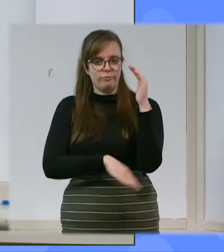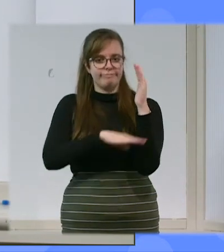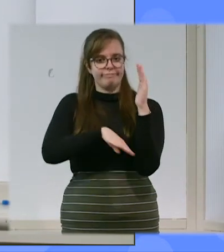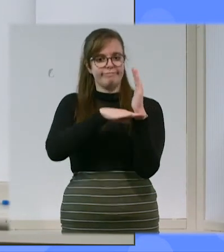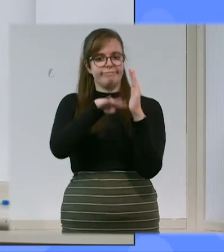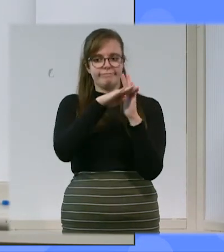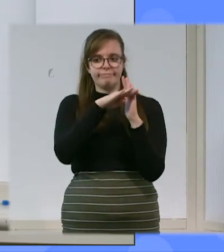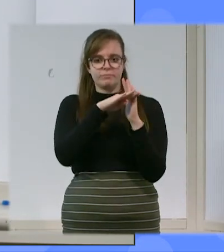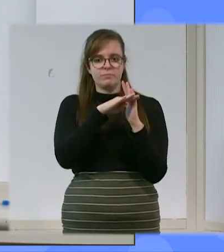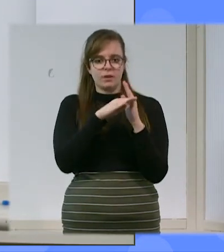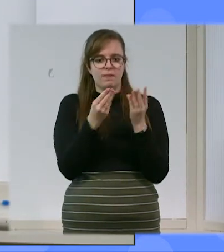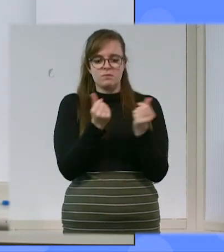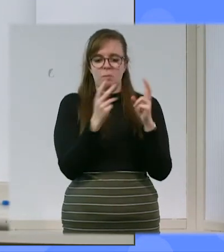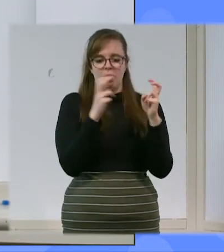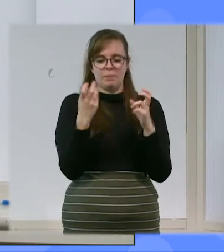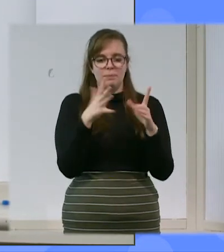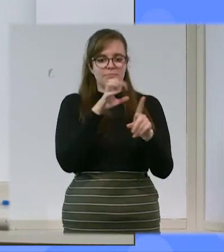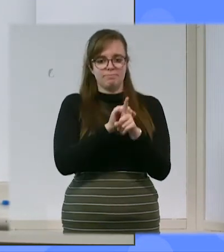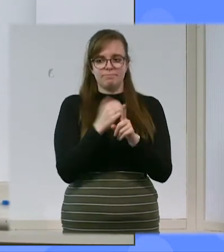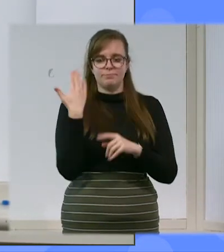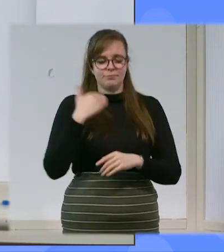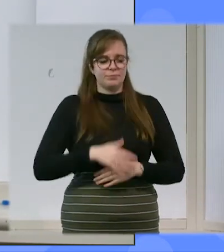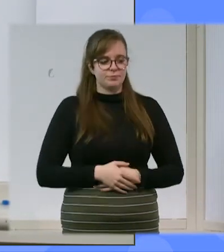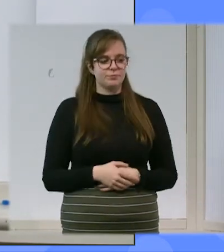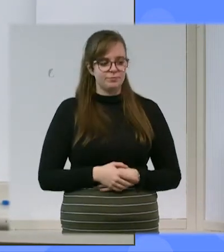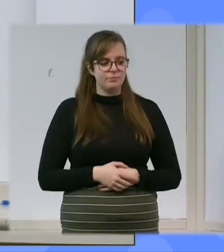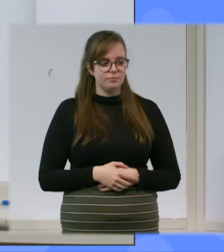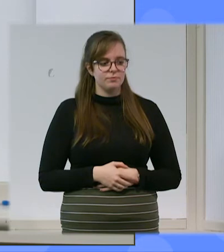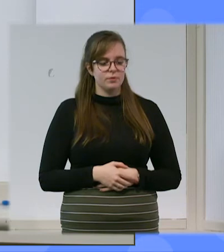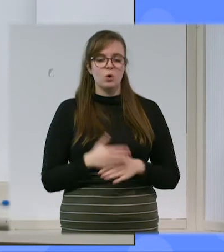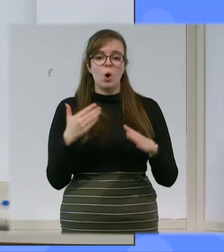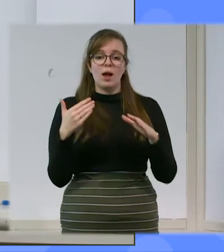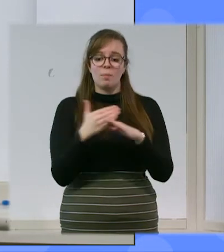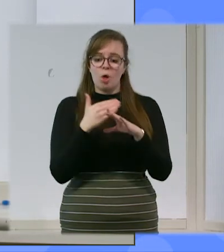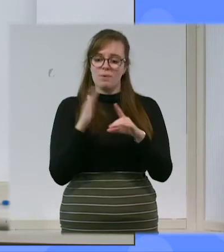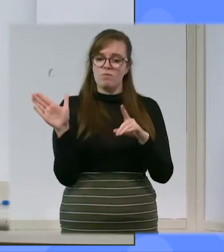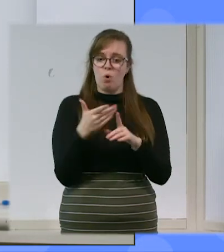were picked up earlier so employment for all must be the goal I believe in a